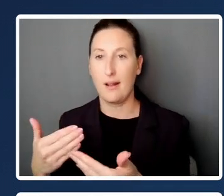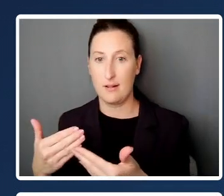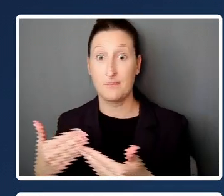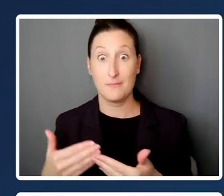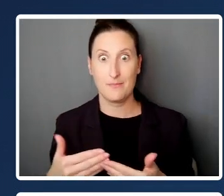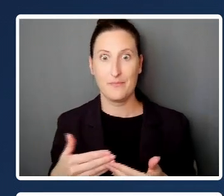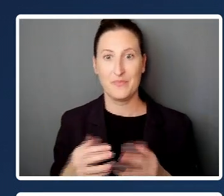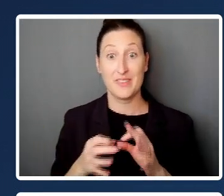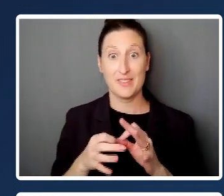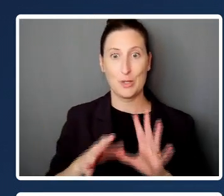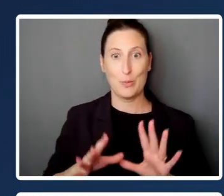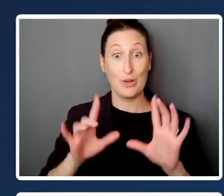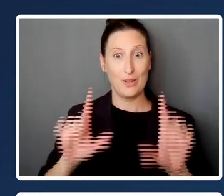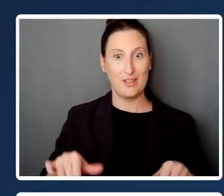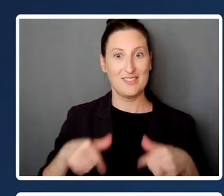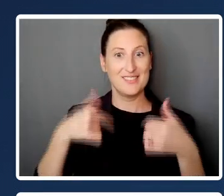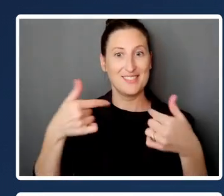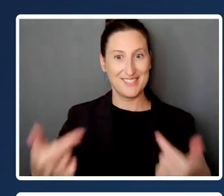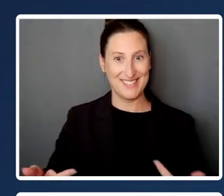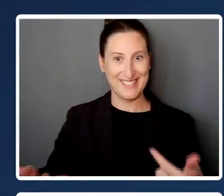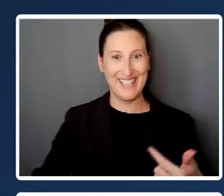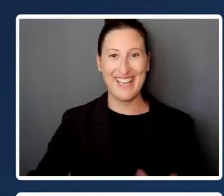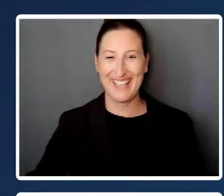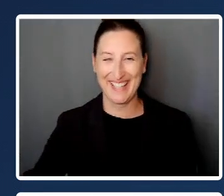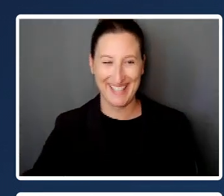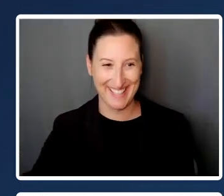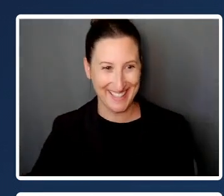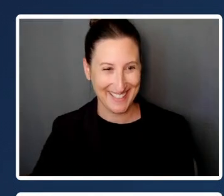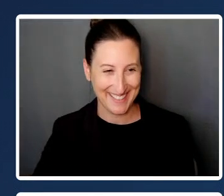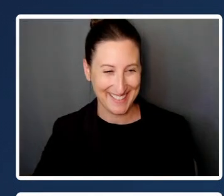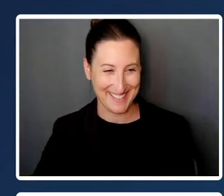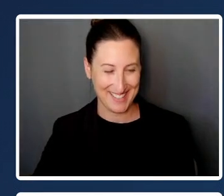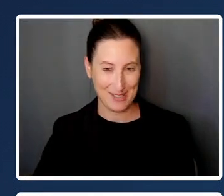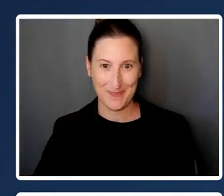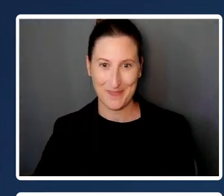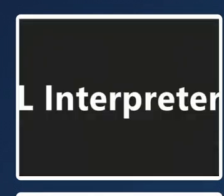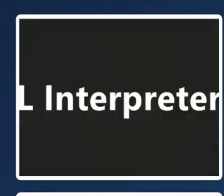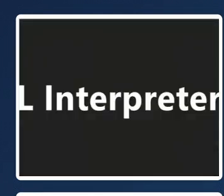So, all of those partners were really important. And it -- and I think, you know,